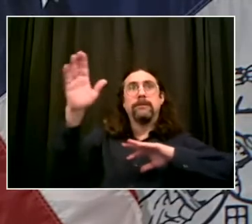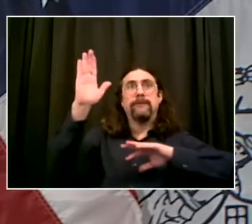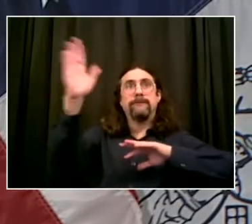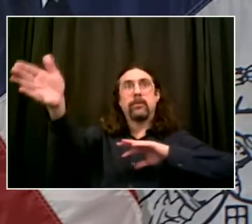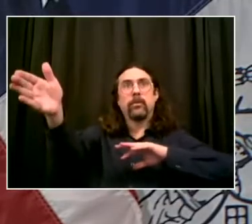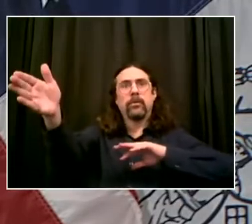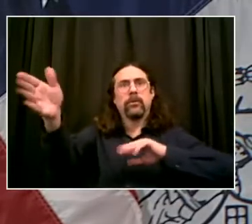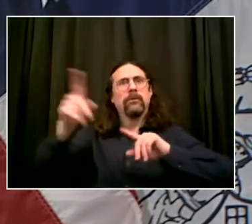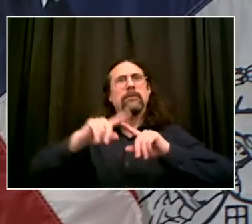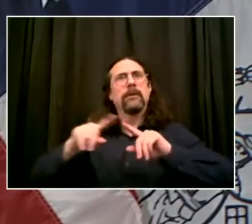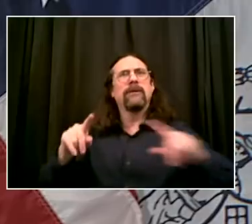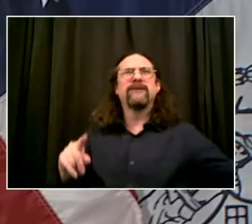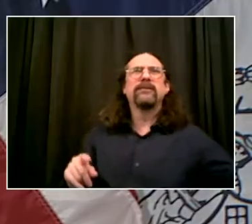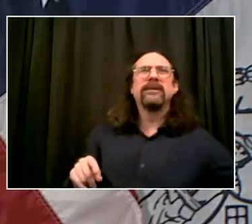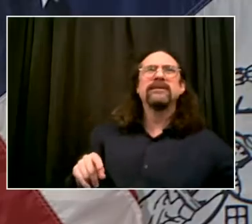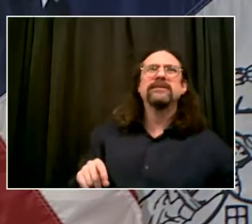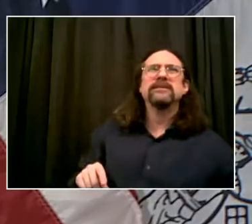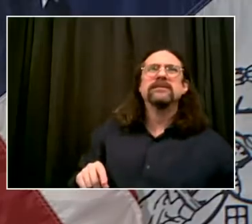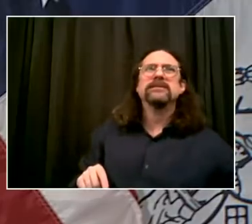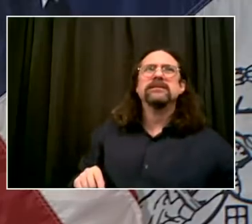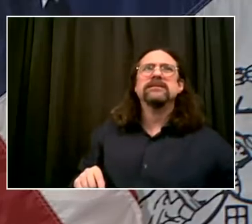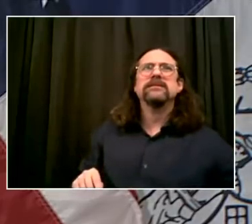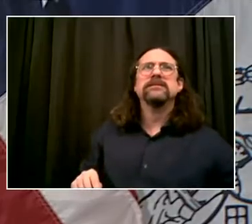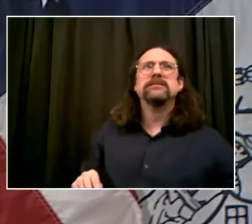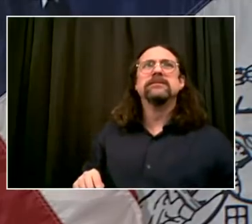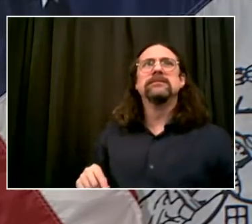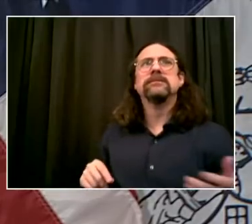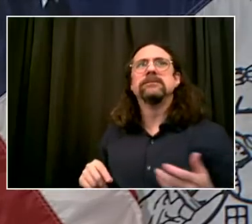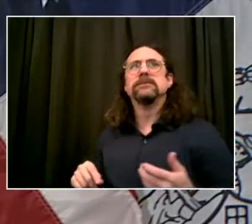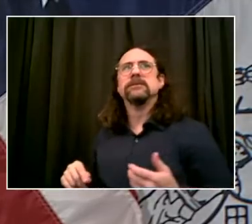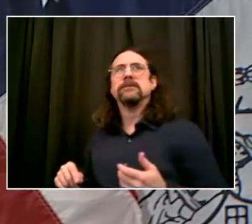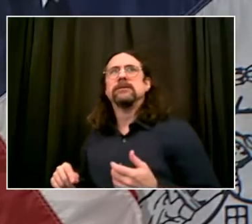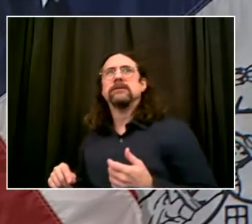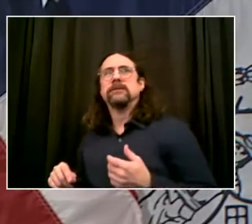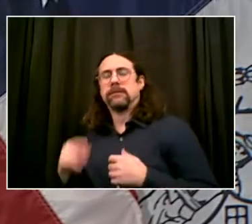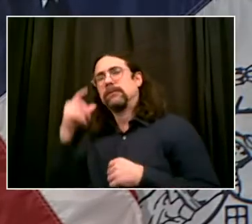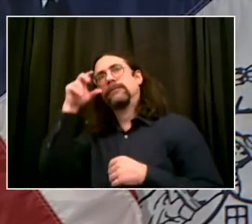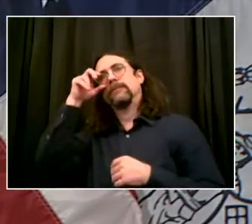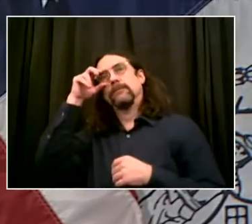SHARE NOW TO ILLUSTRATE THE EXTENSIVIVE LEARNING LOSS? THAT'S AN